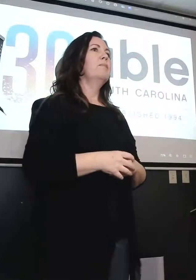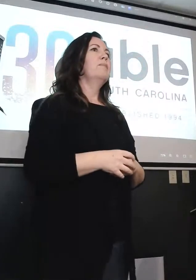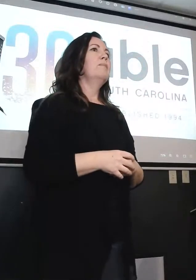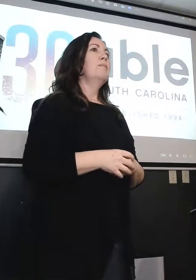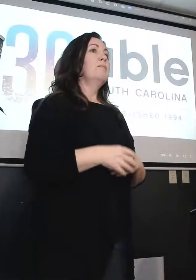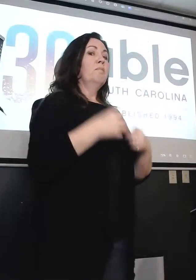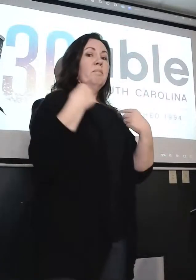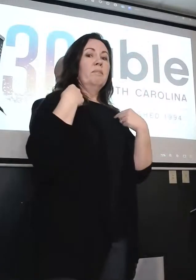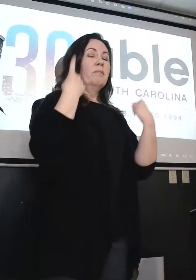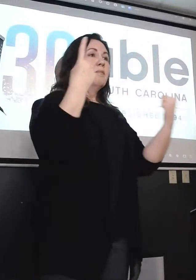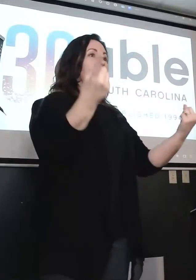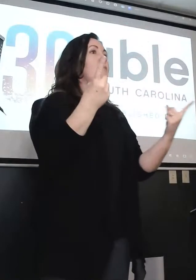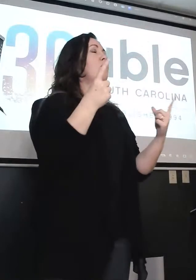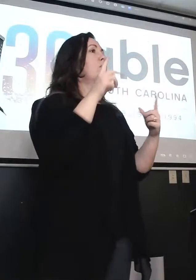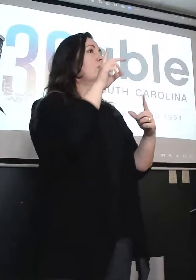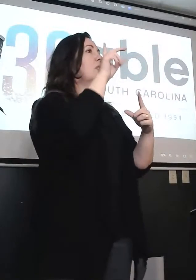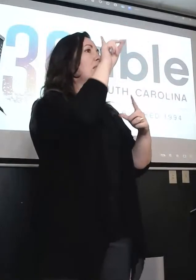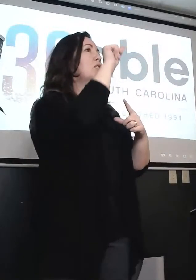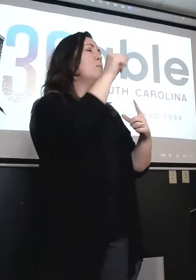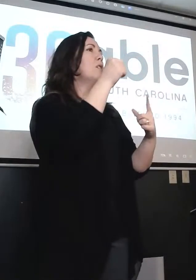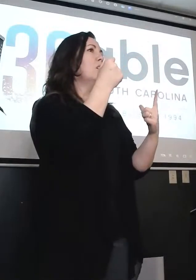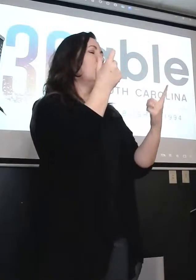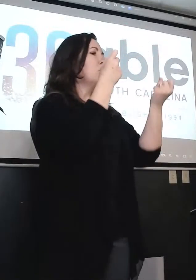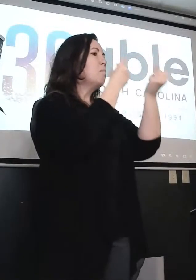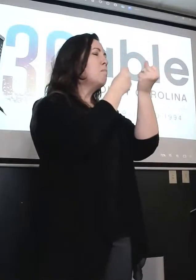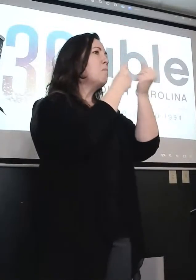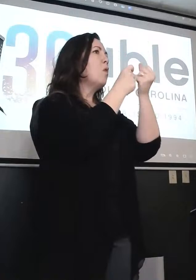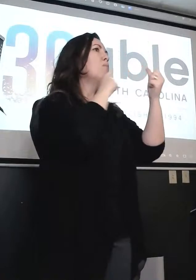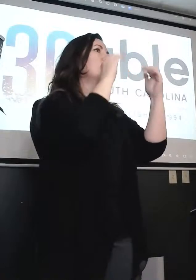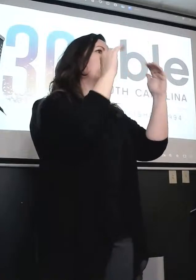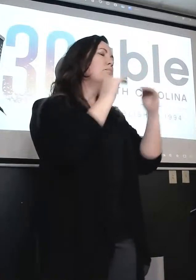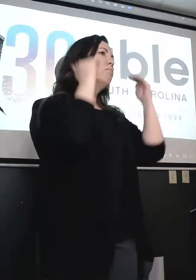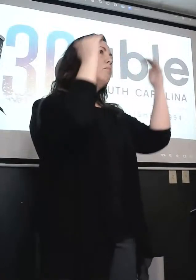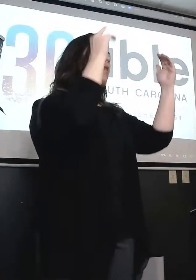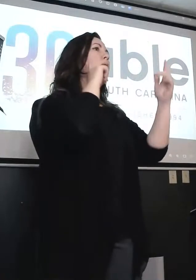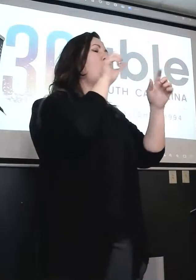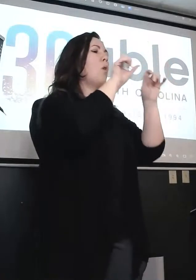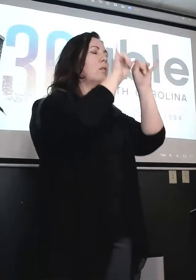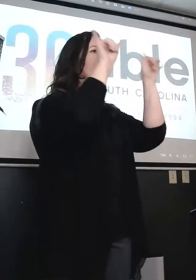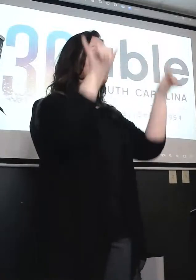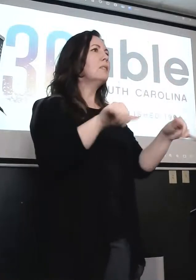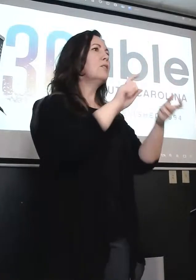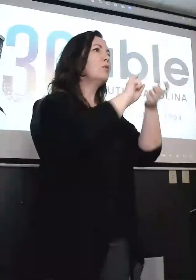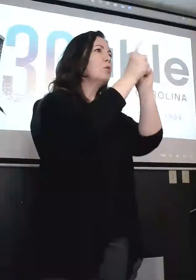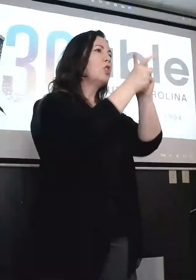elevated the disability voice and created true systems change by following our mission to equip